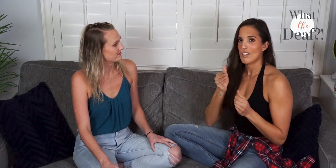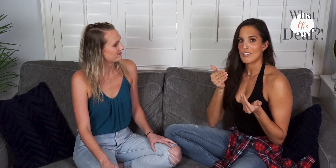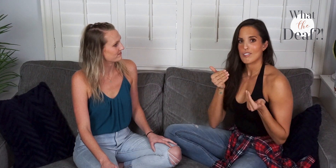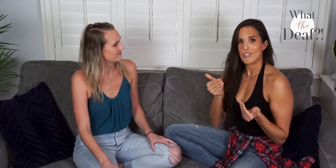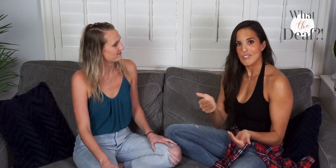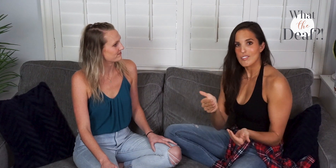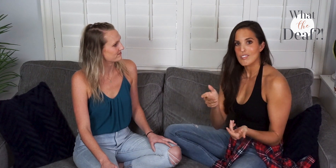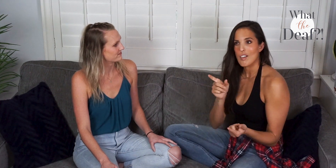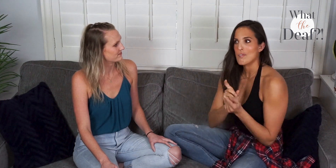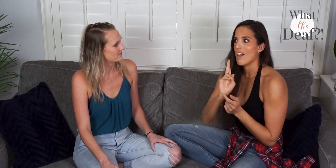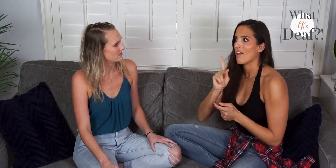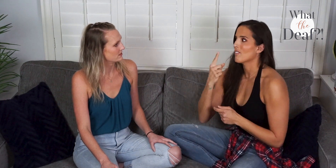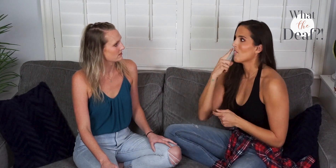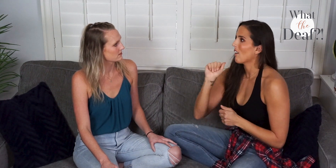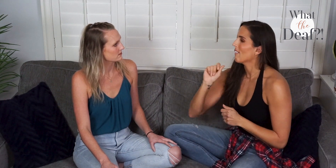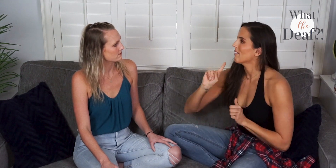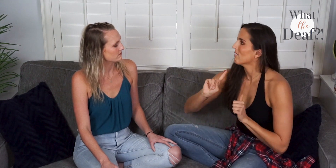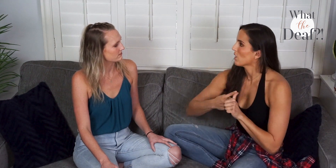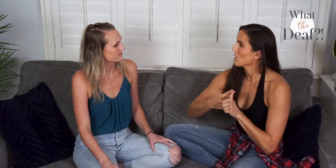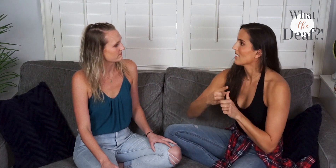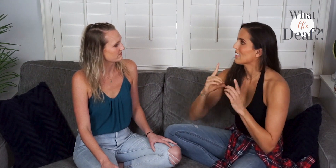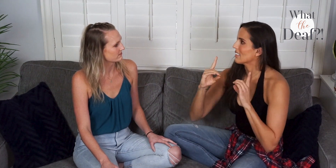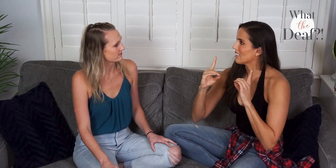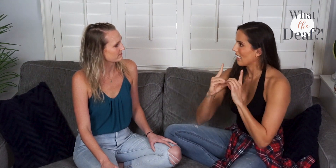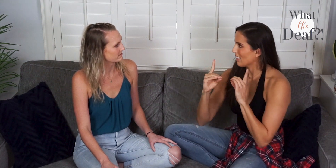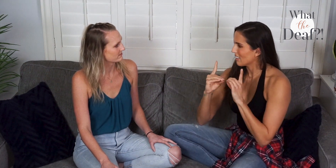And so we went ahead to meet up for our first date,